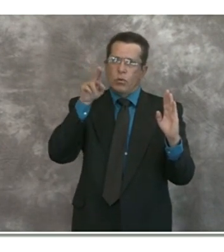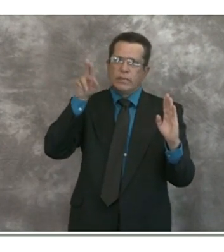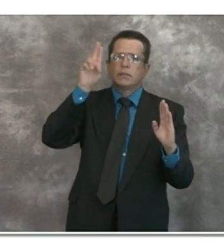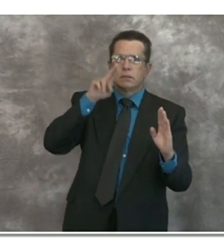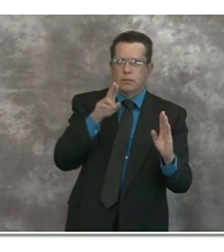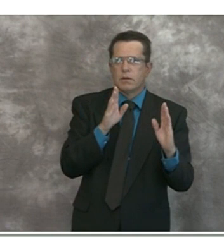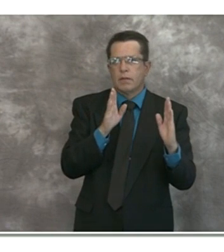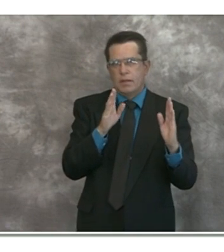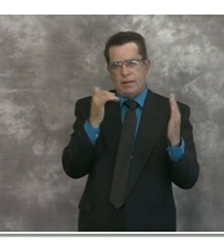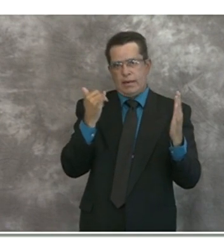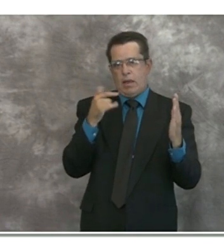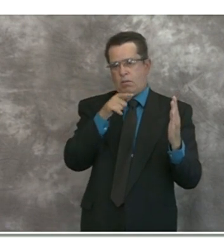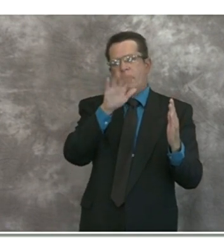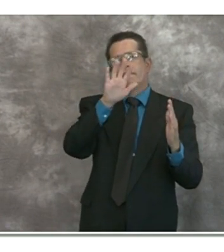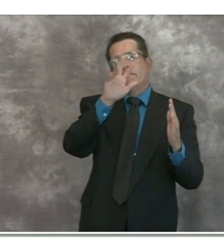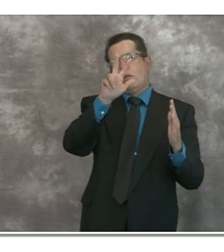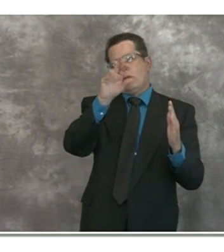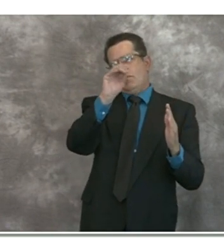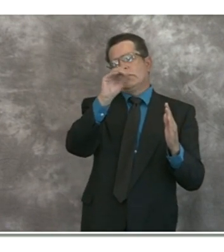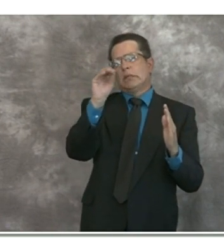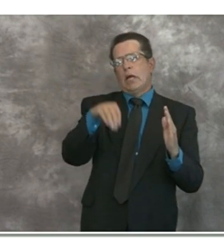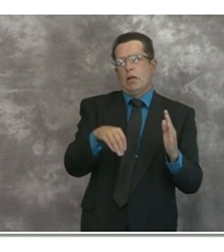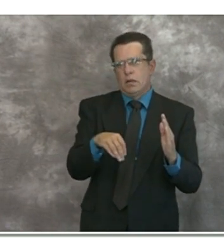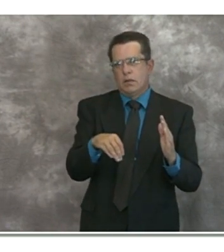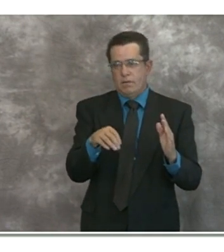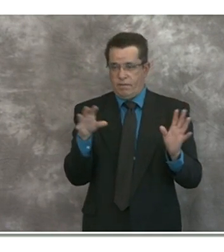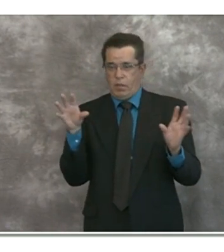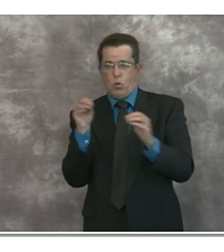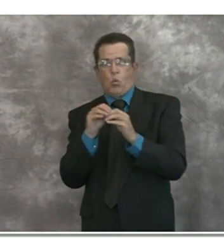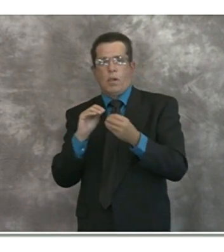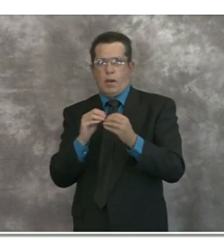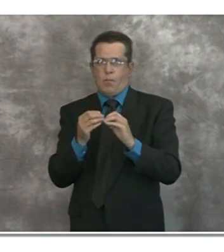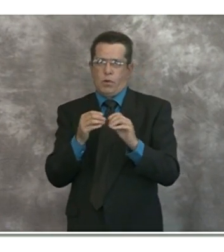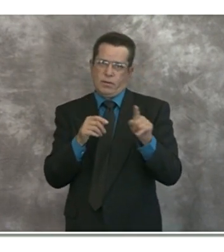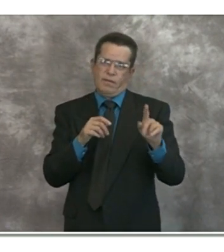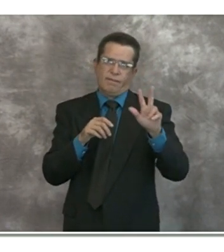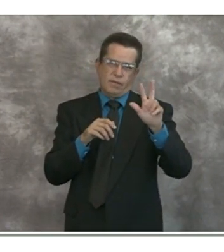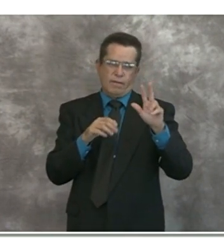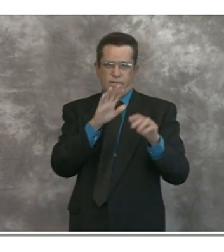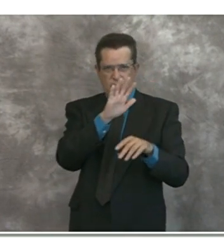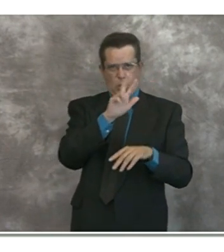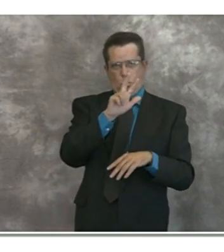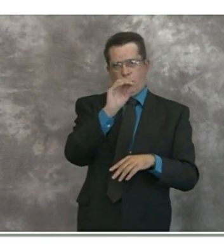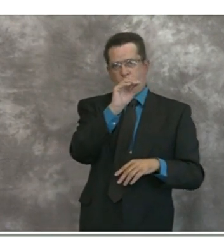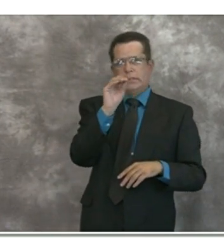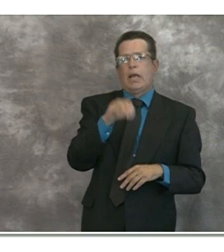TO A 102 THE AGE RANGE 20 TO 49 YEARS OF AGE IS EVER SO SLIGHTLY A COUPLE OF